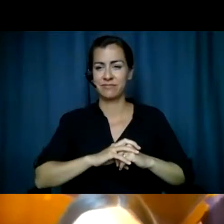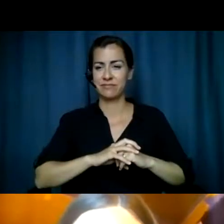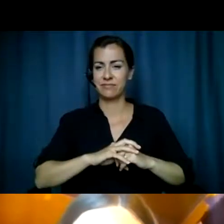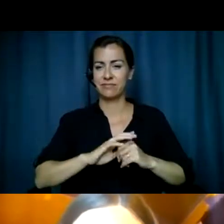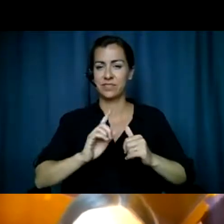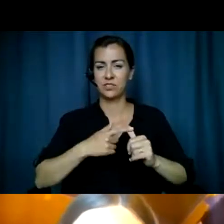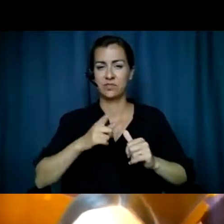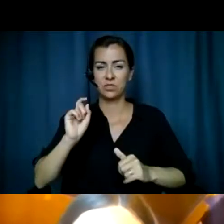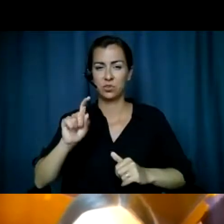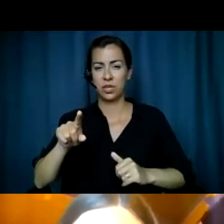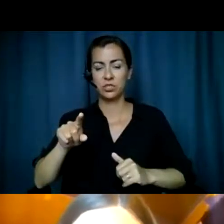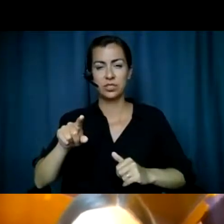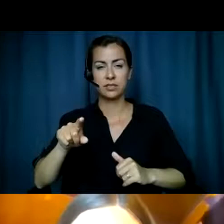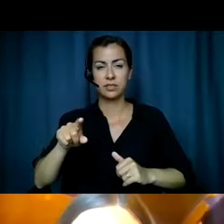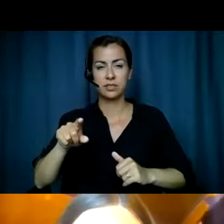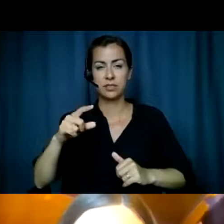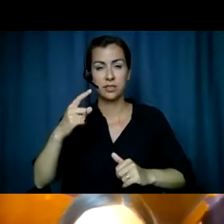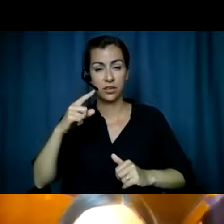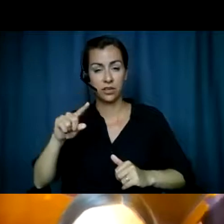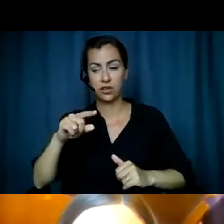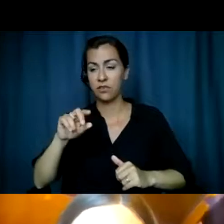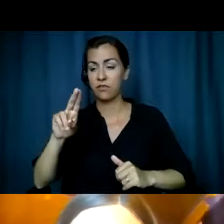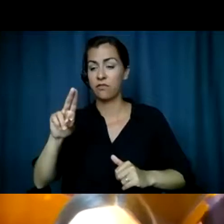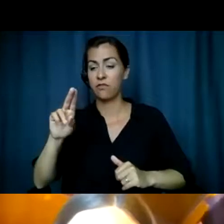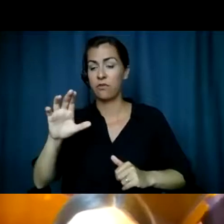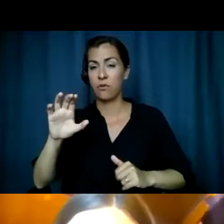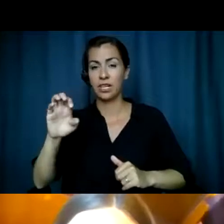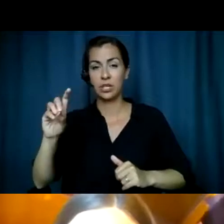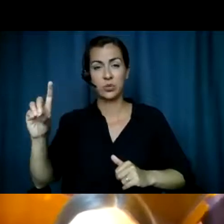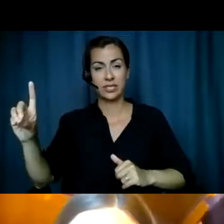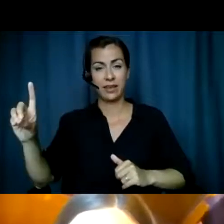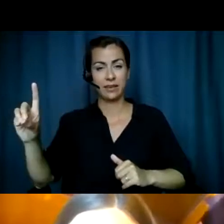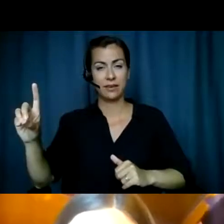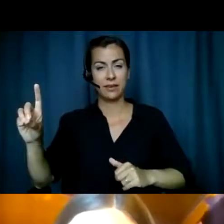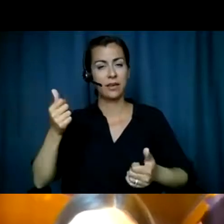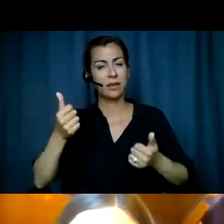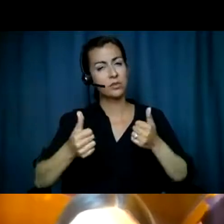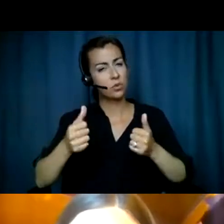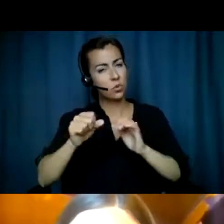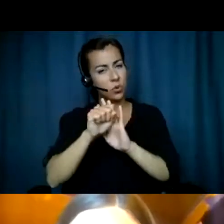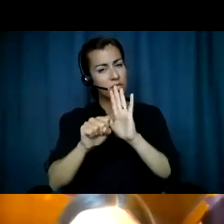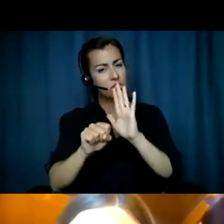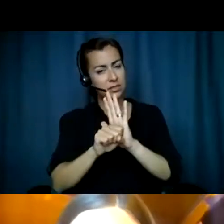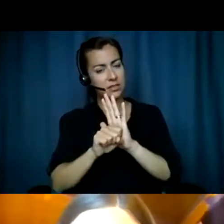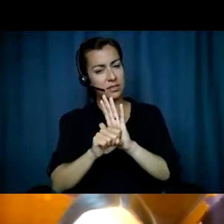check the Secretary of State's website. We have an upcoming